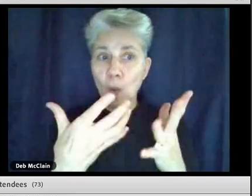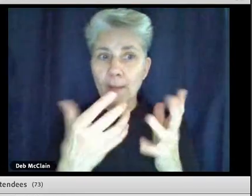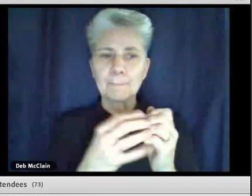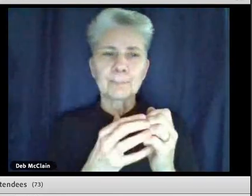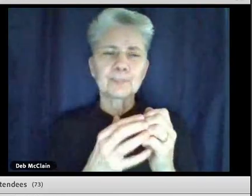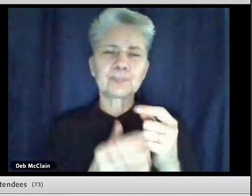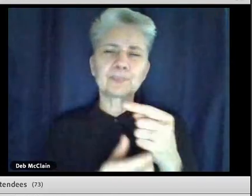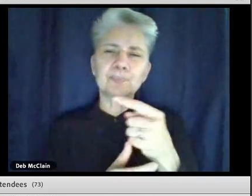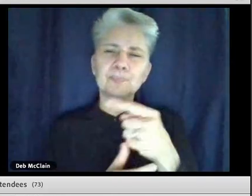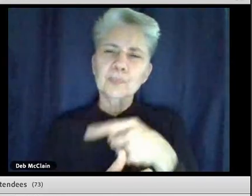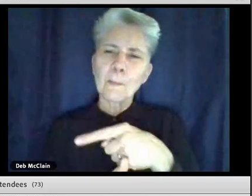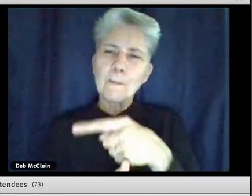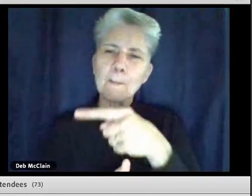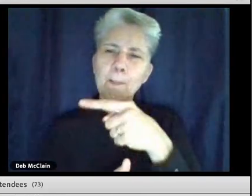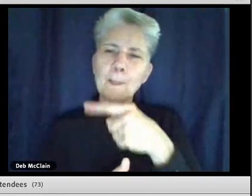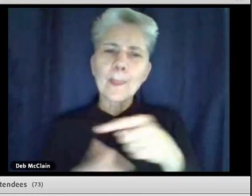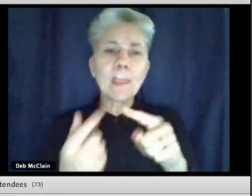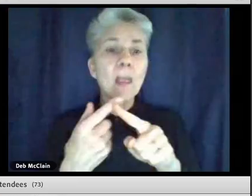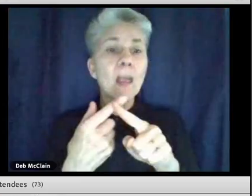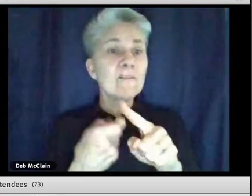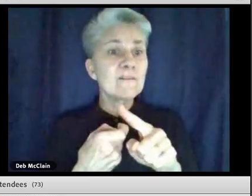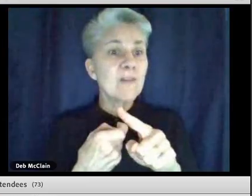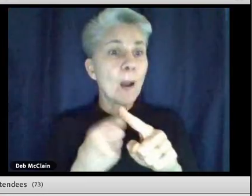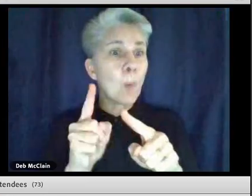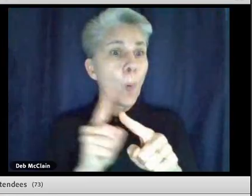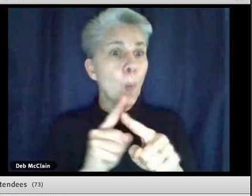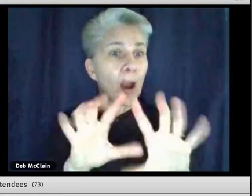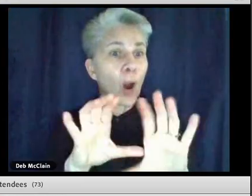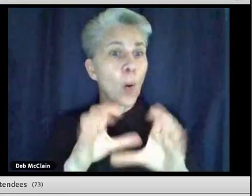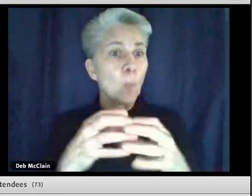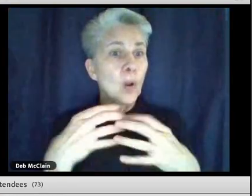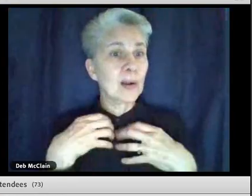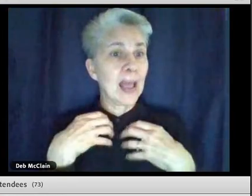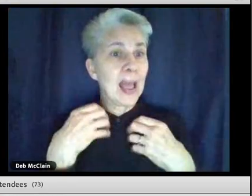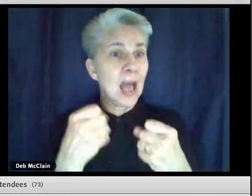All this information is coming from the World Health Organization,